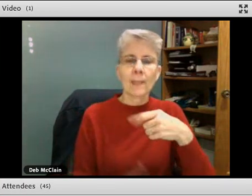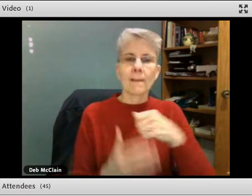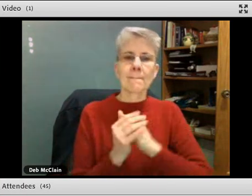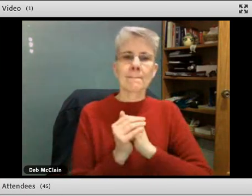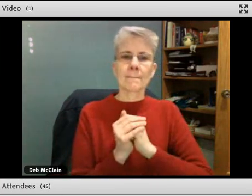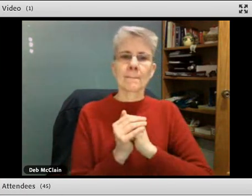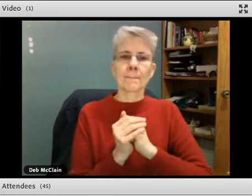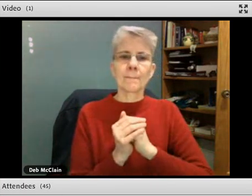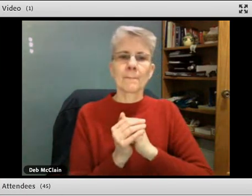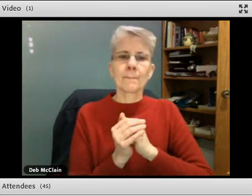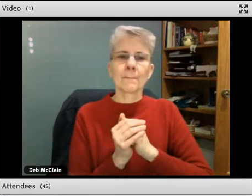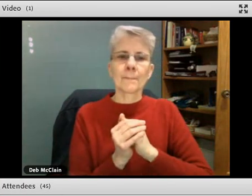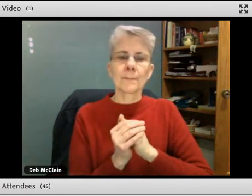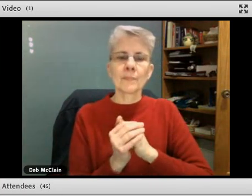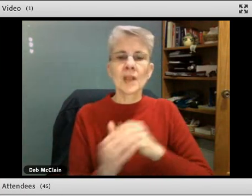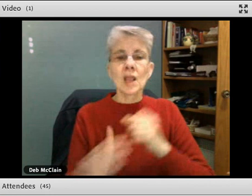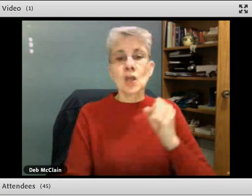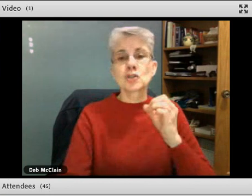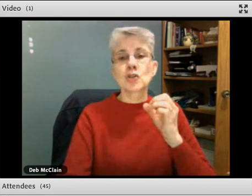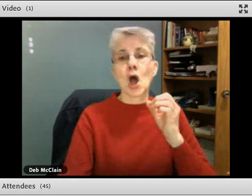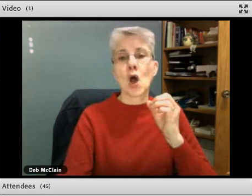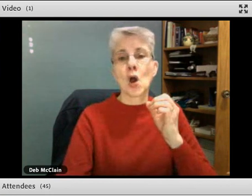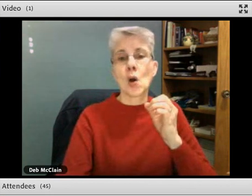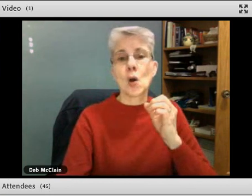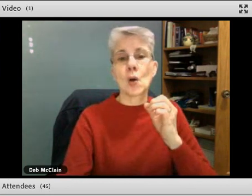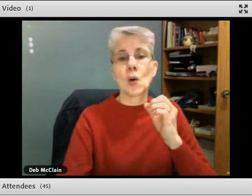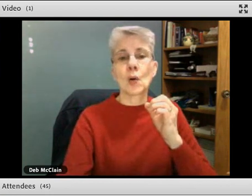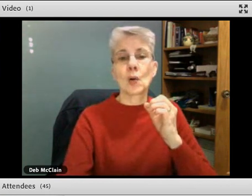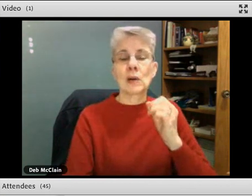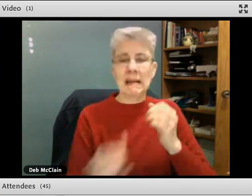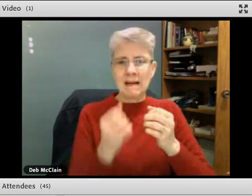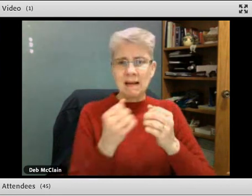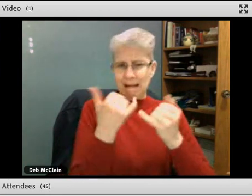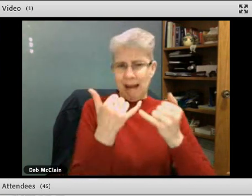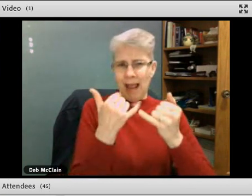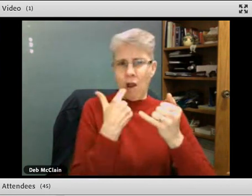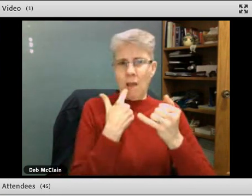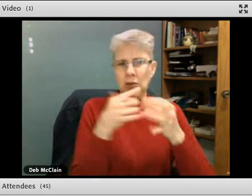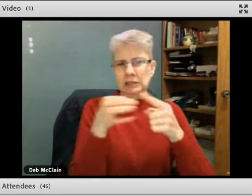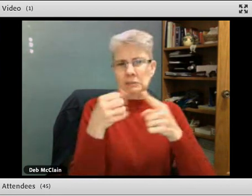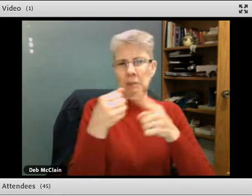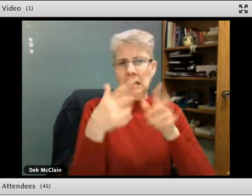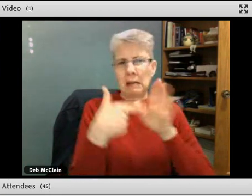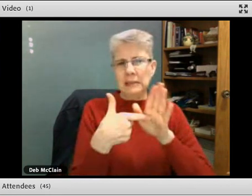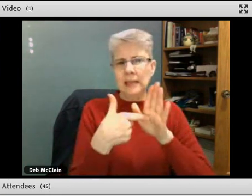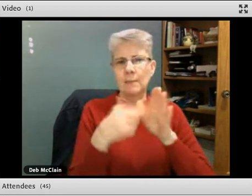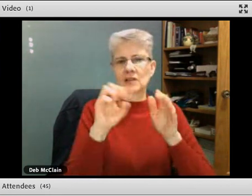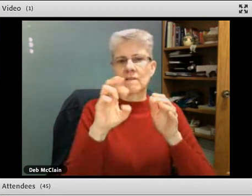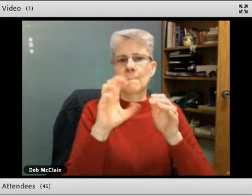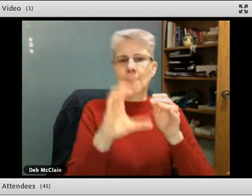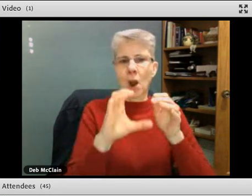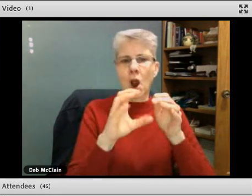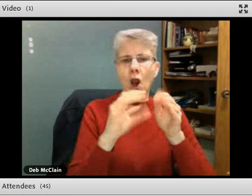So, for the next few minutes, I'm going to go through some examples of MARC records for just a couple of items,